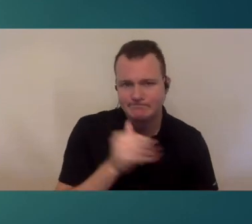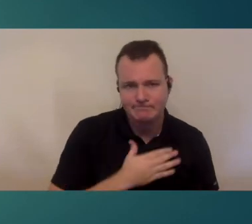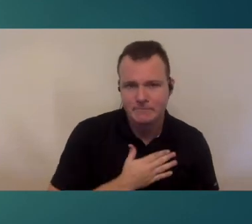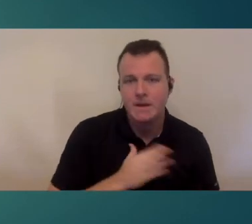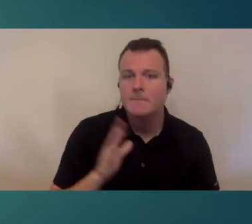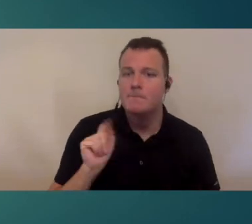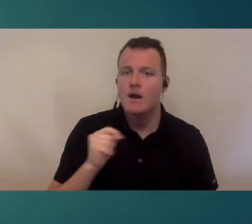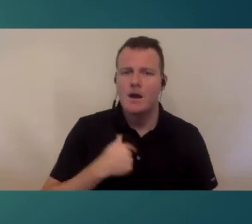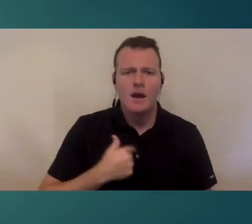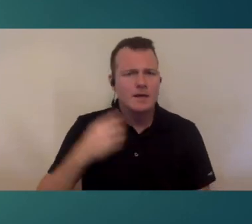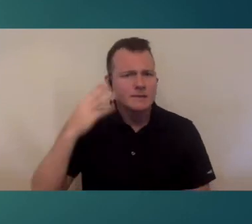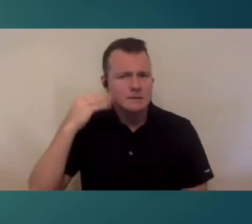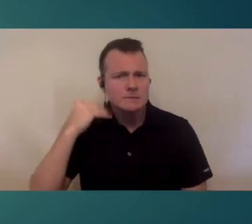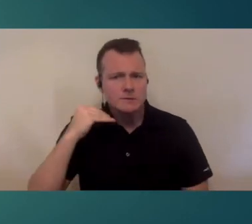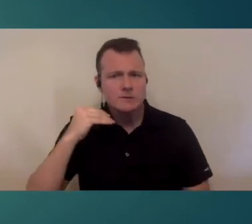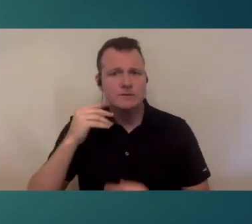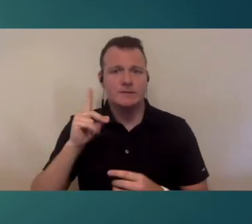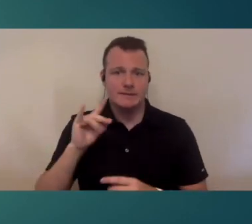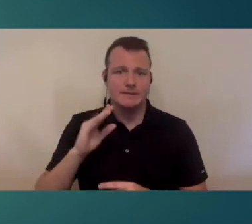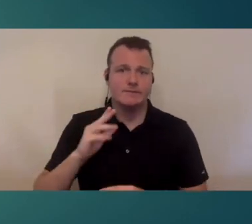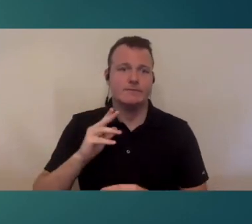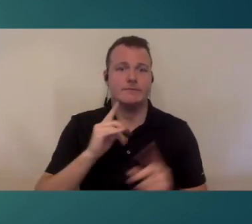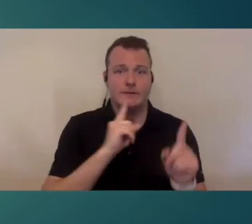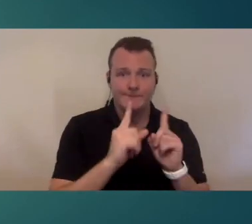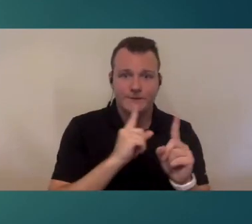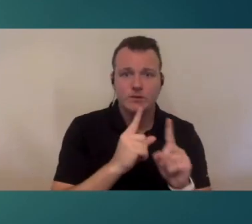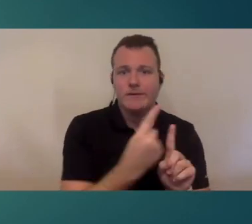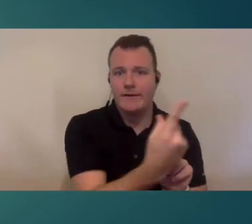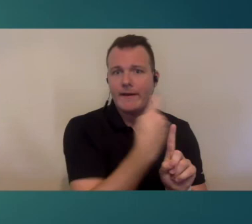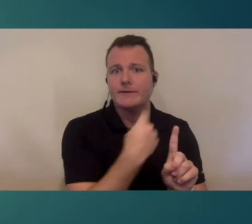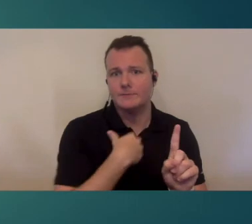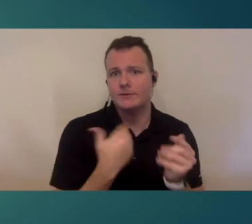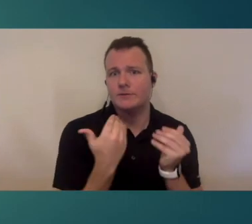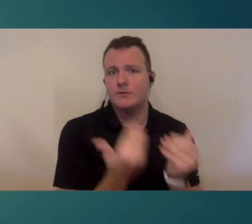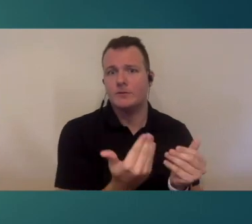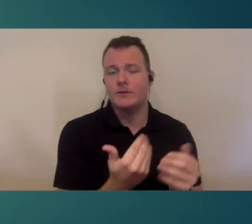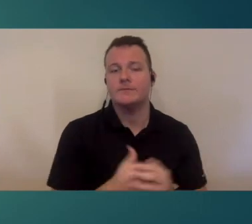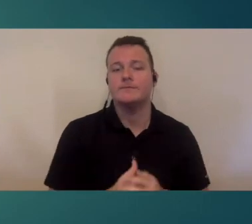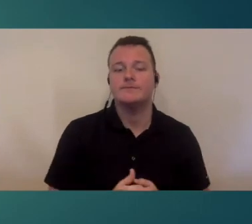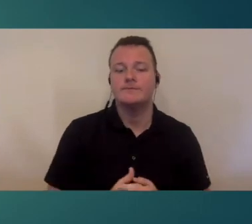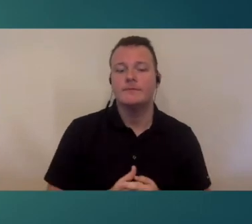I've been asked to do that. I think when it comes to the latter part of that